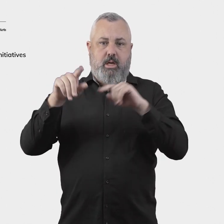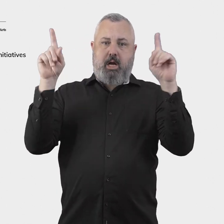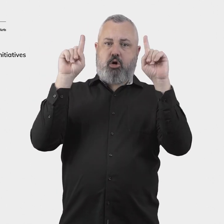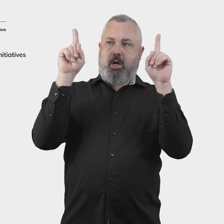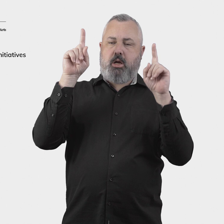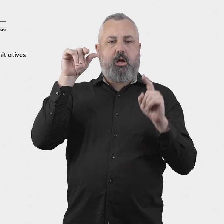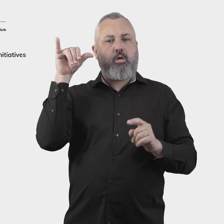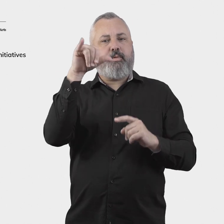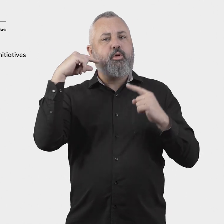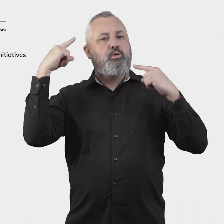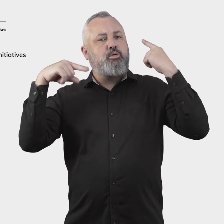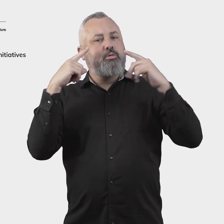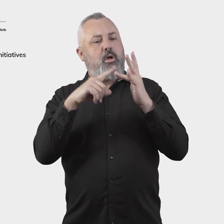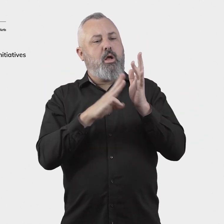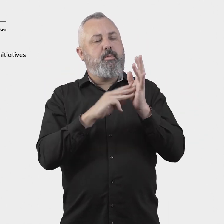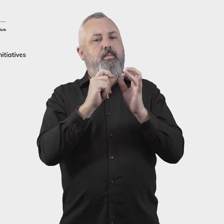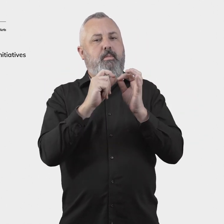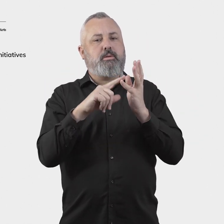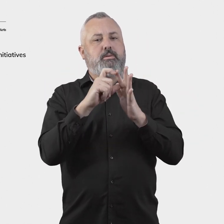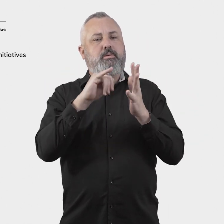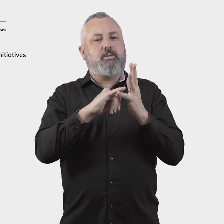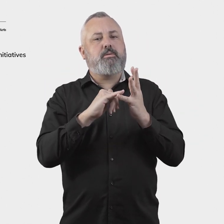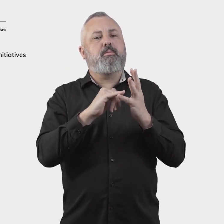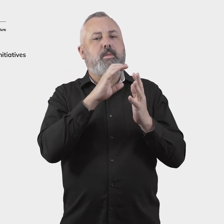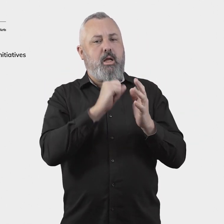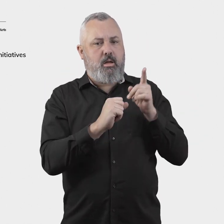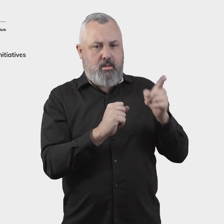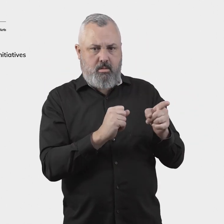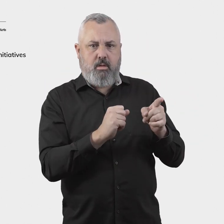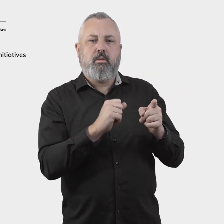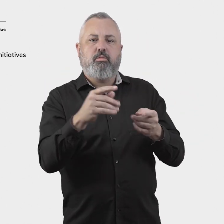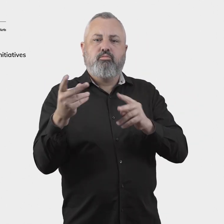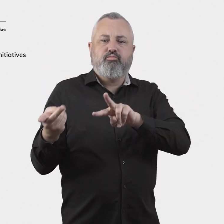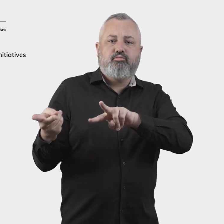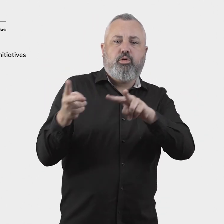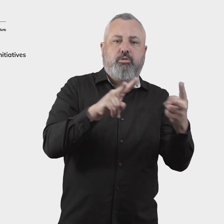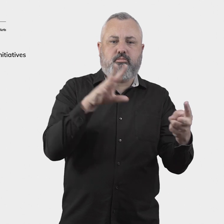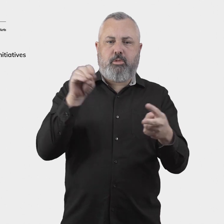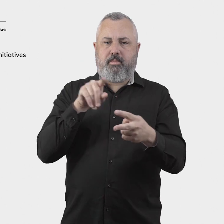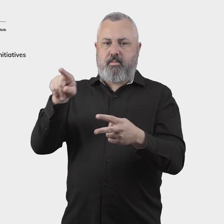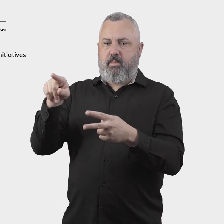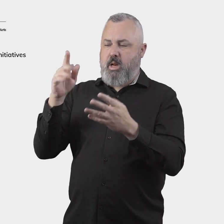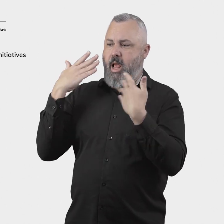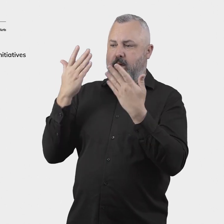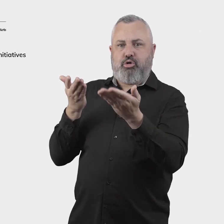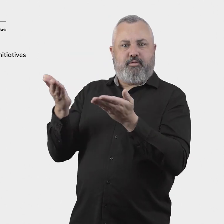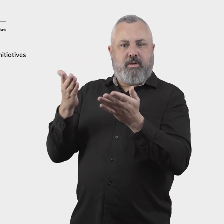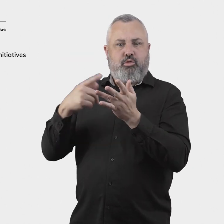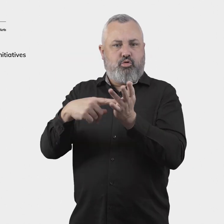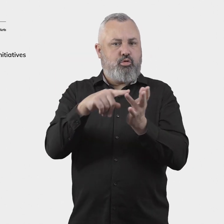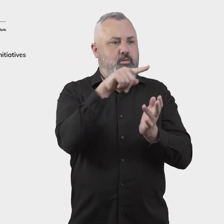for transitioning the functions of the existing Aircraft Noise Ombudsman into the independent